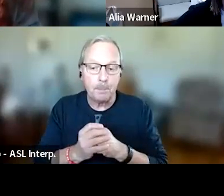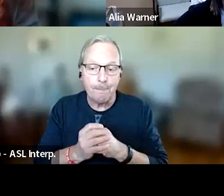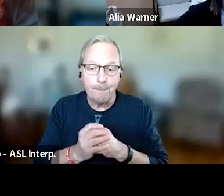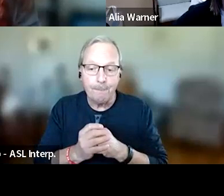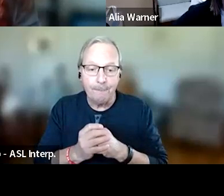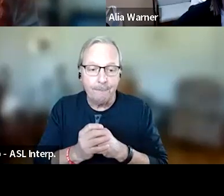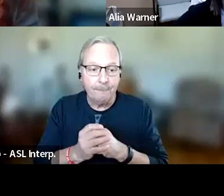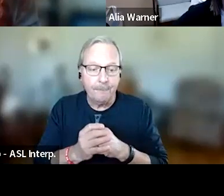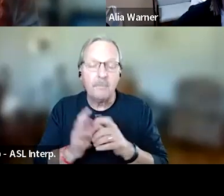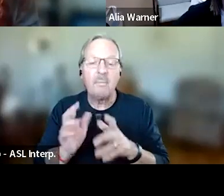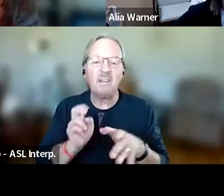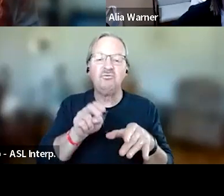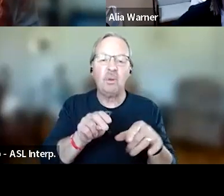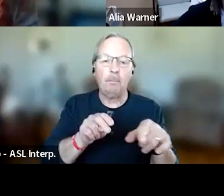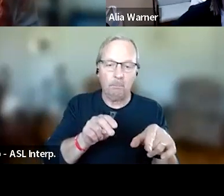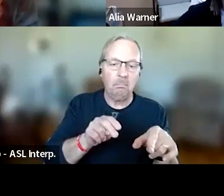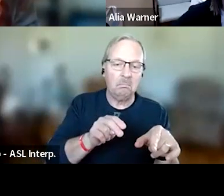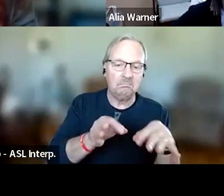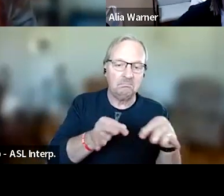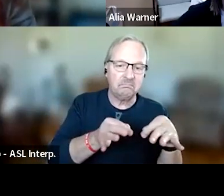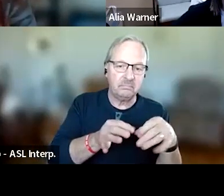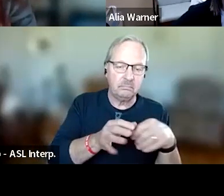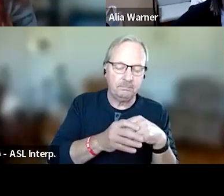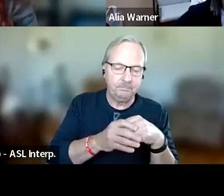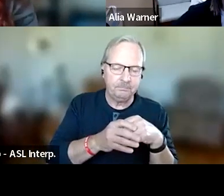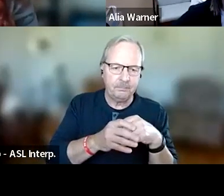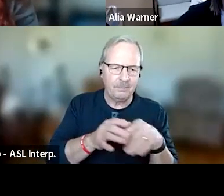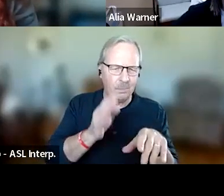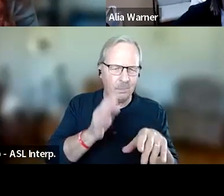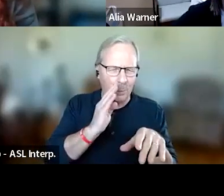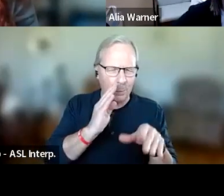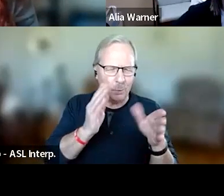I can jump in. You know, you brought this up earlier